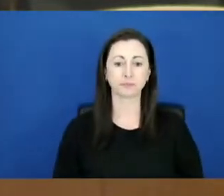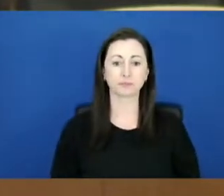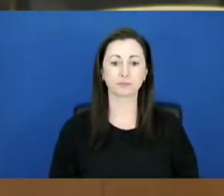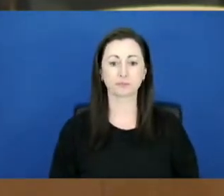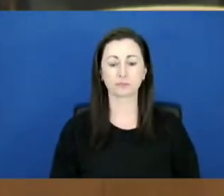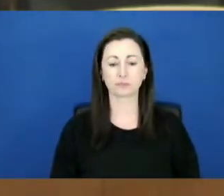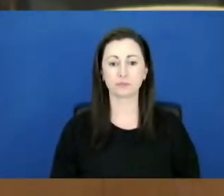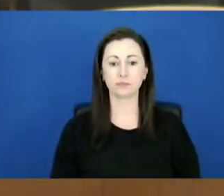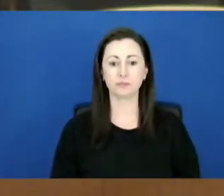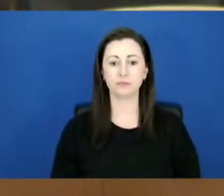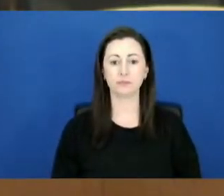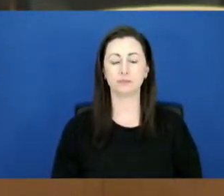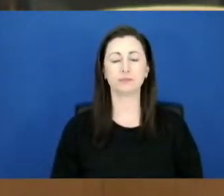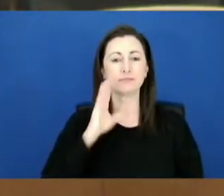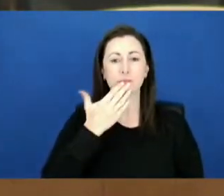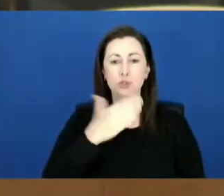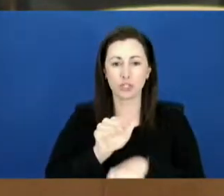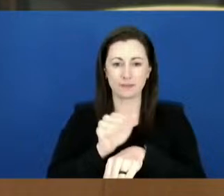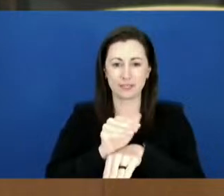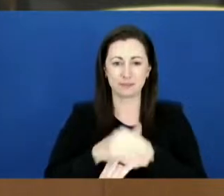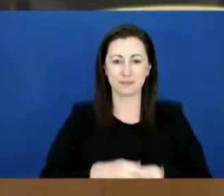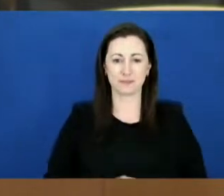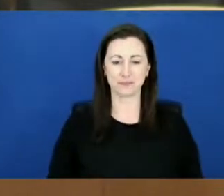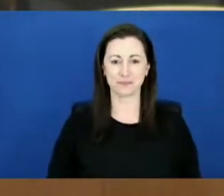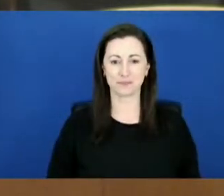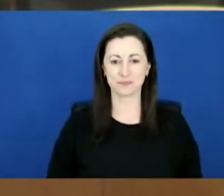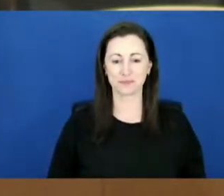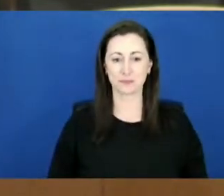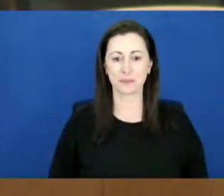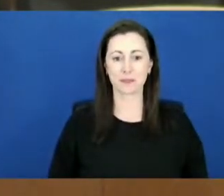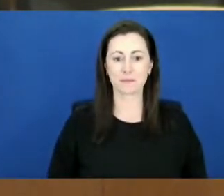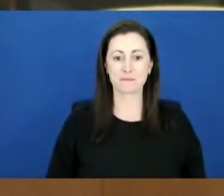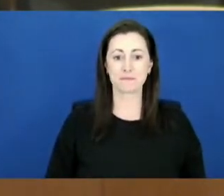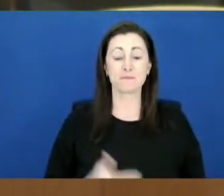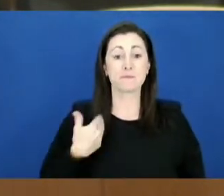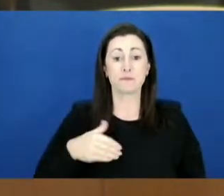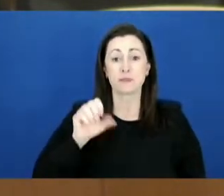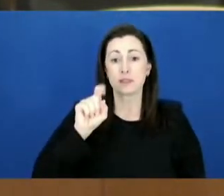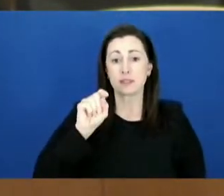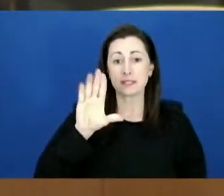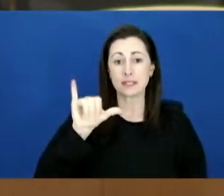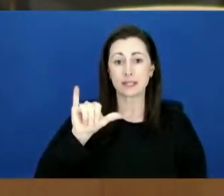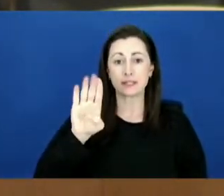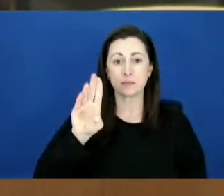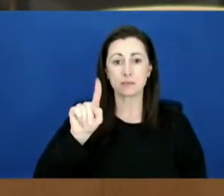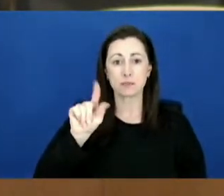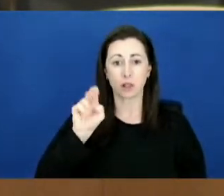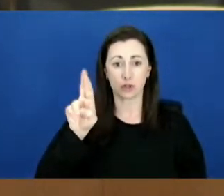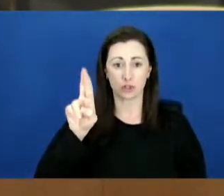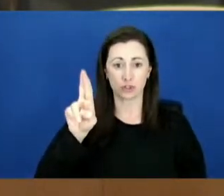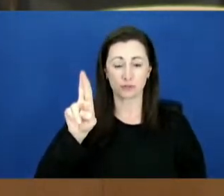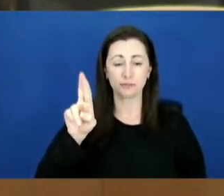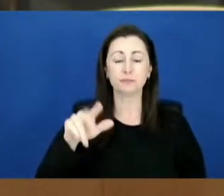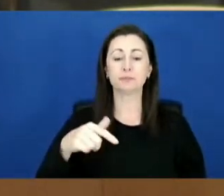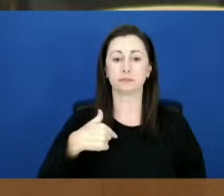MY COLLEAGUE STACI BUTLER.